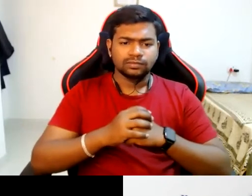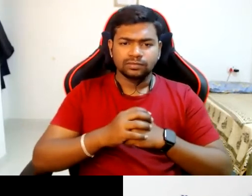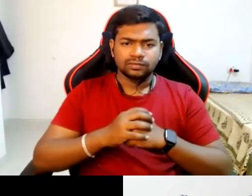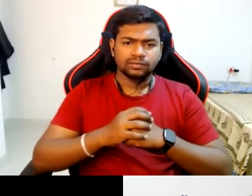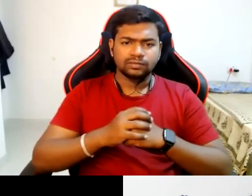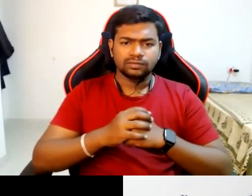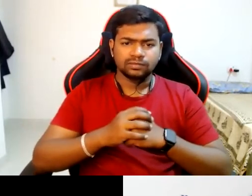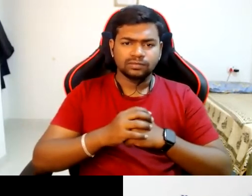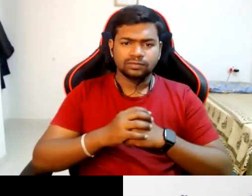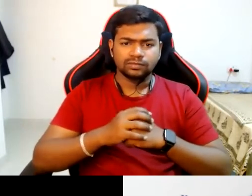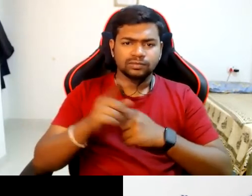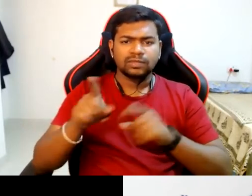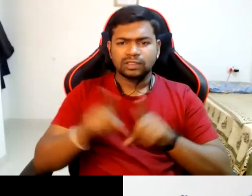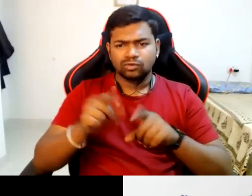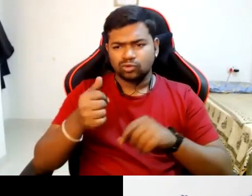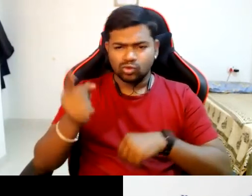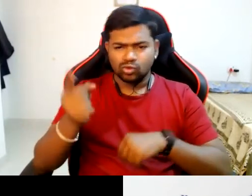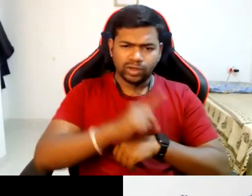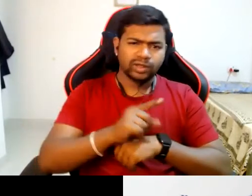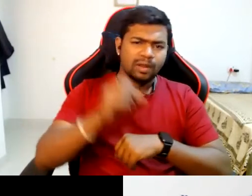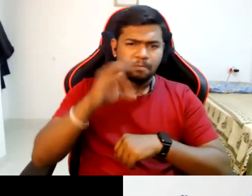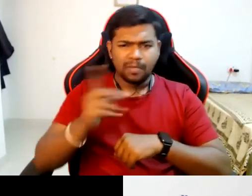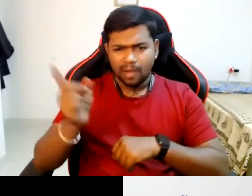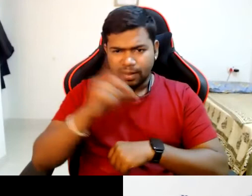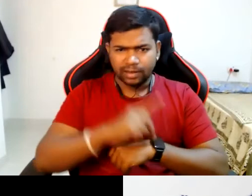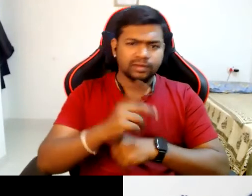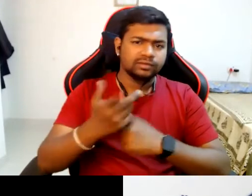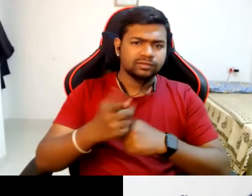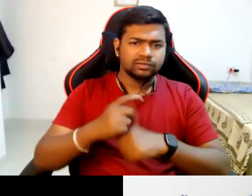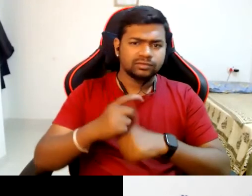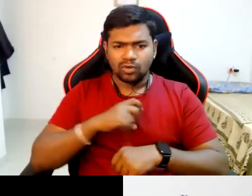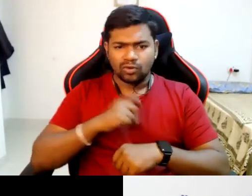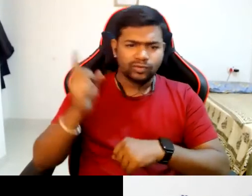you have a bad day or you have confident day or you have under confident day.